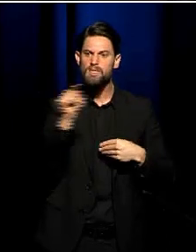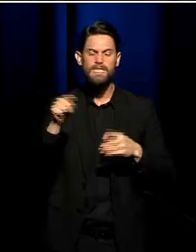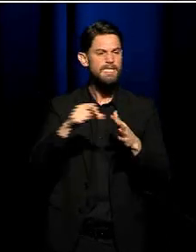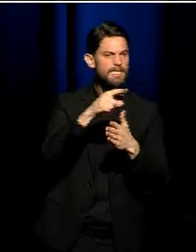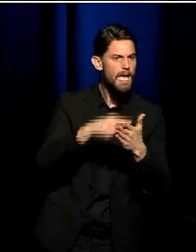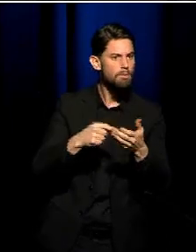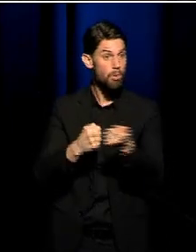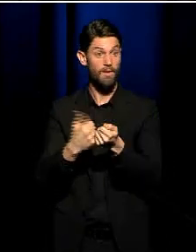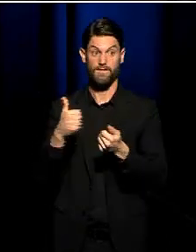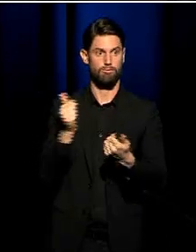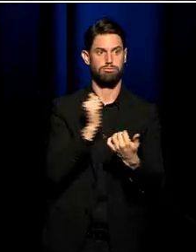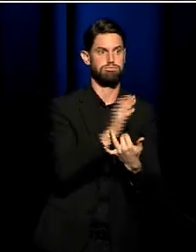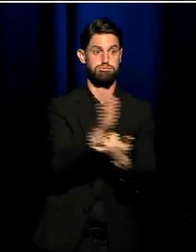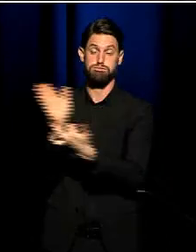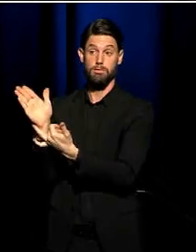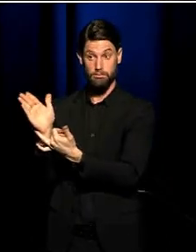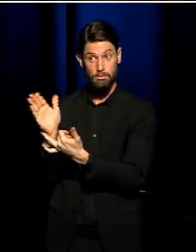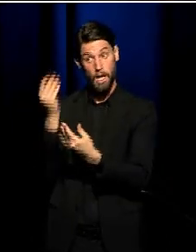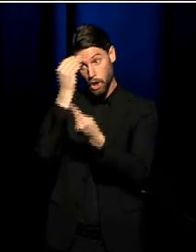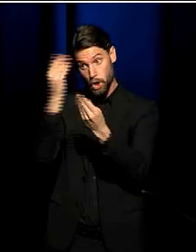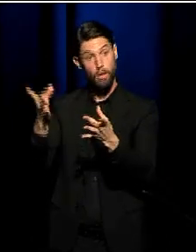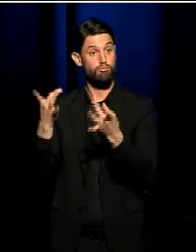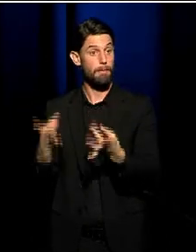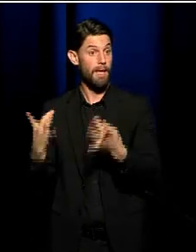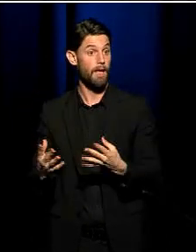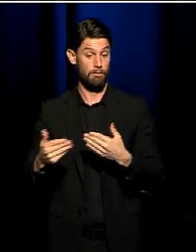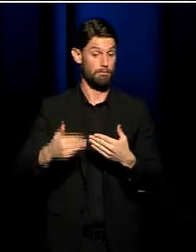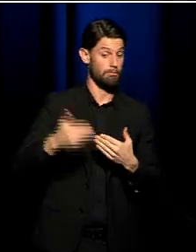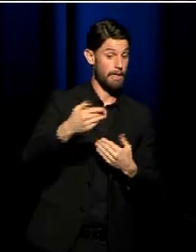with formal notices to produce documents or to give information about the